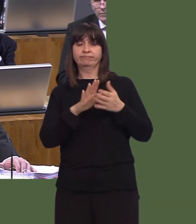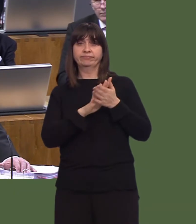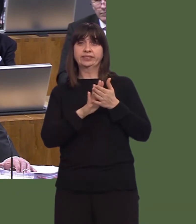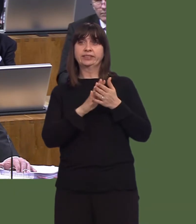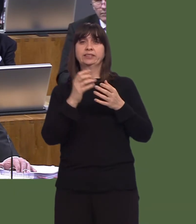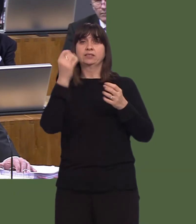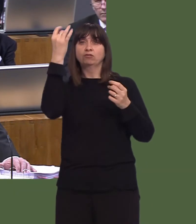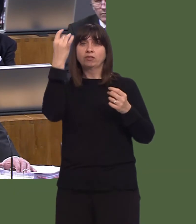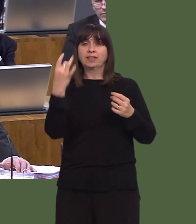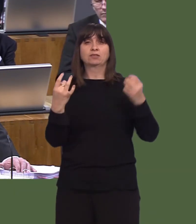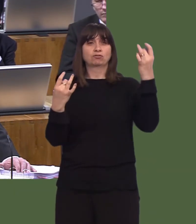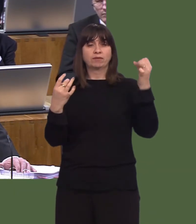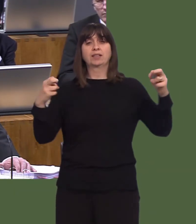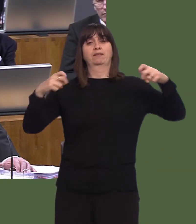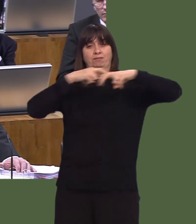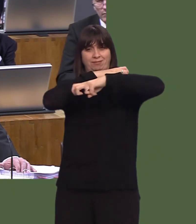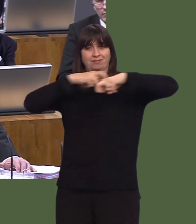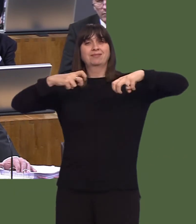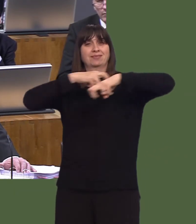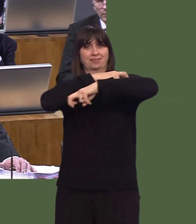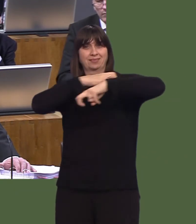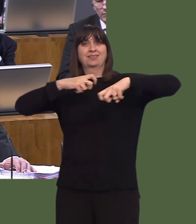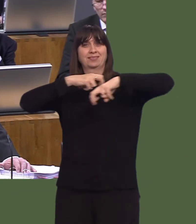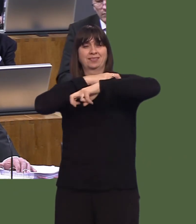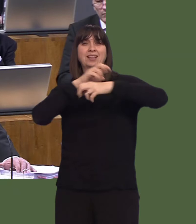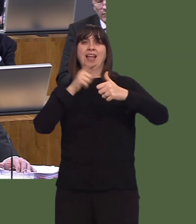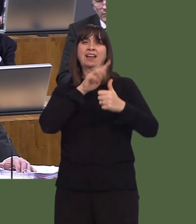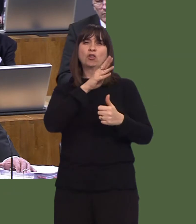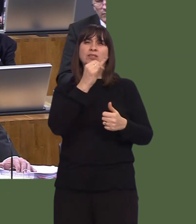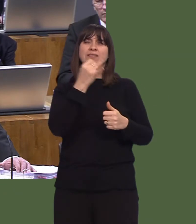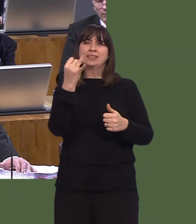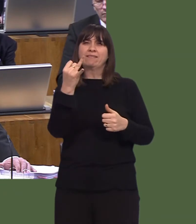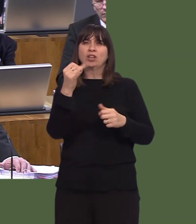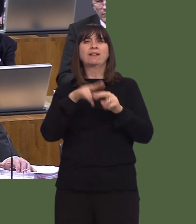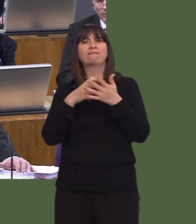traffic signals at the junction between Ferry Lane and the A477. It's essential to improve safety.